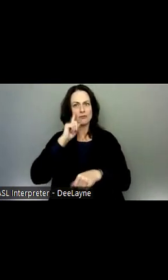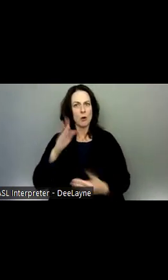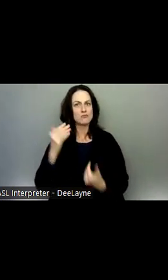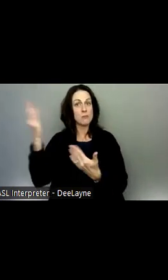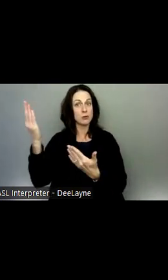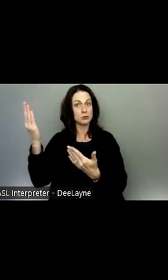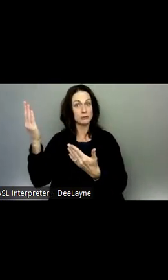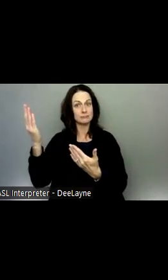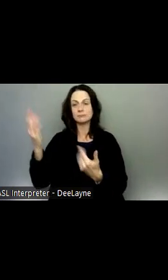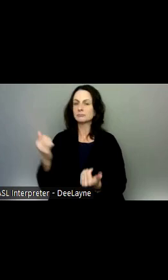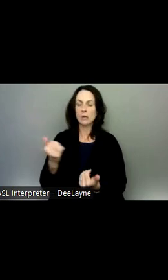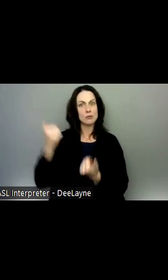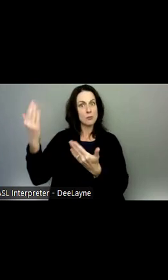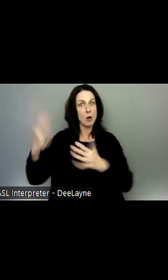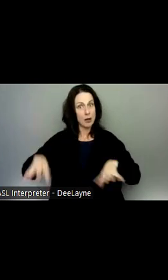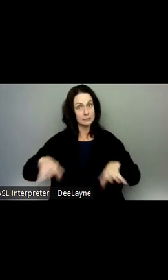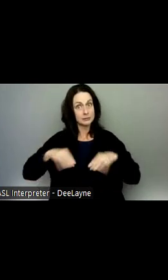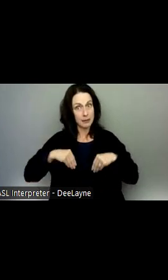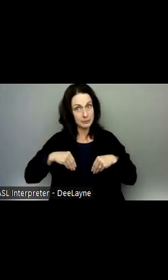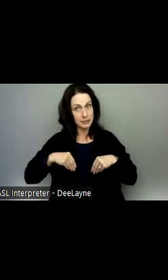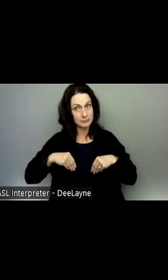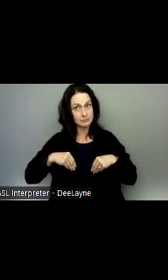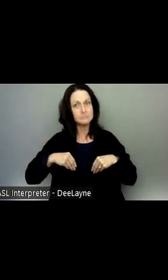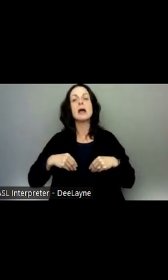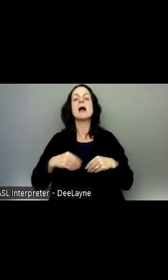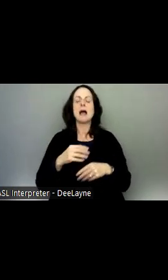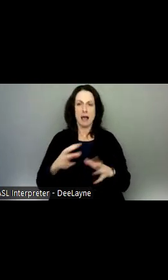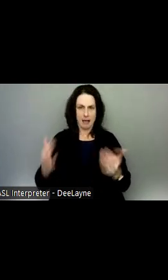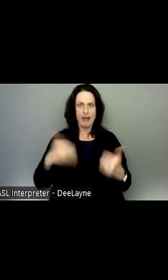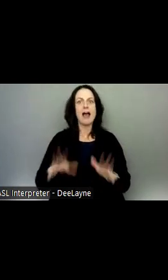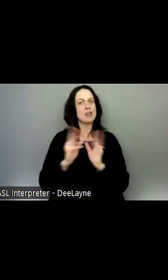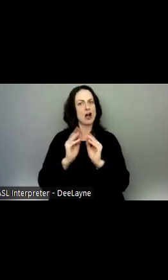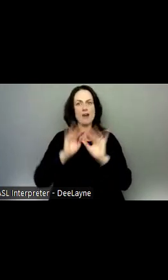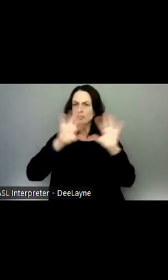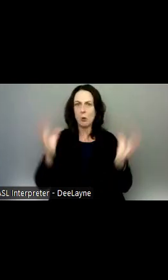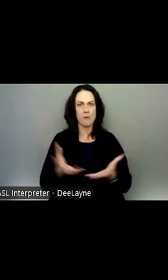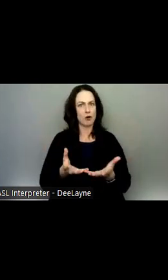the proposals that are accepted, and the conference overall, the aims of the conference overall.